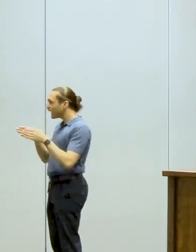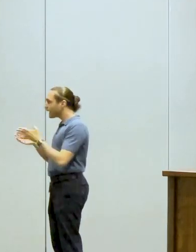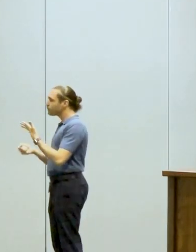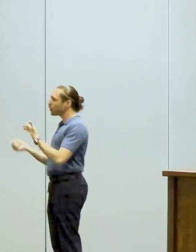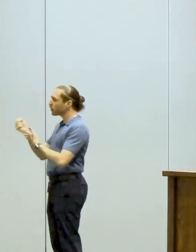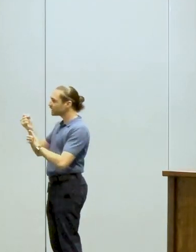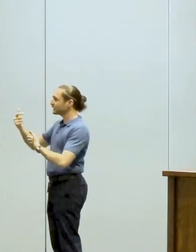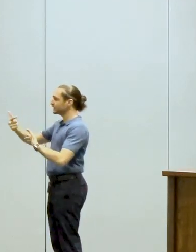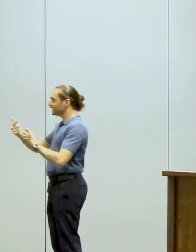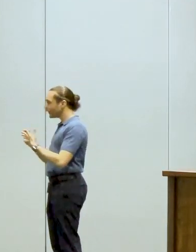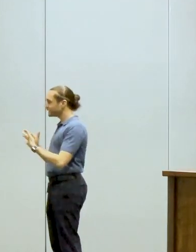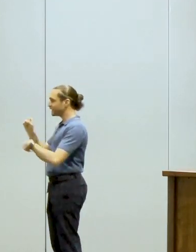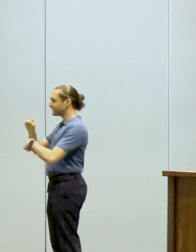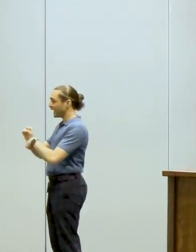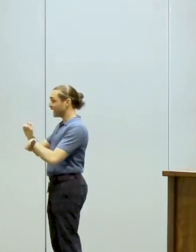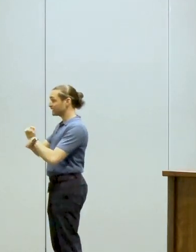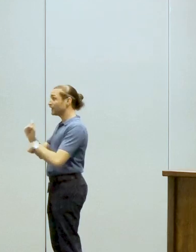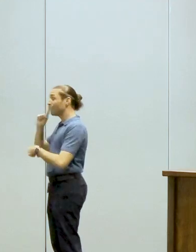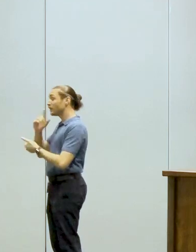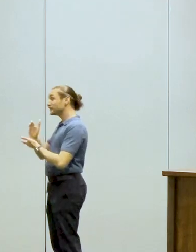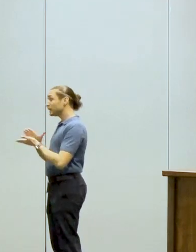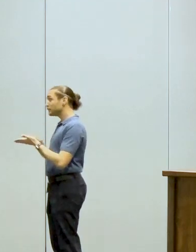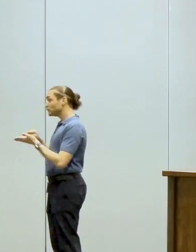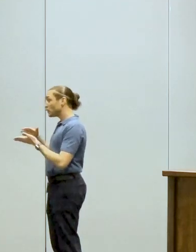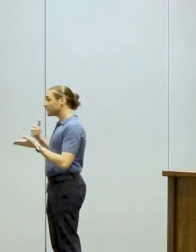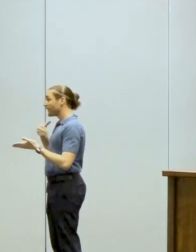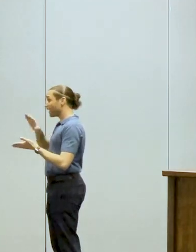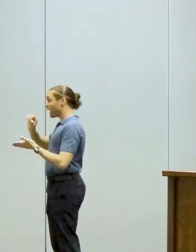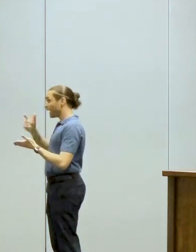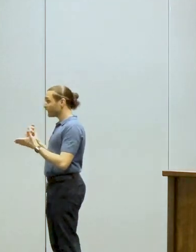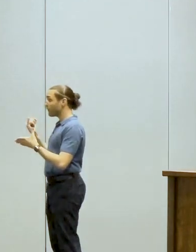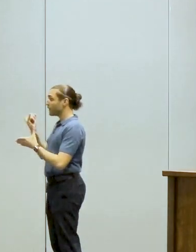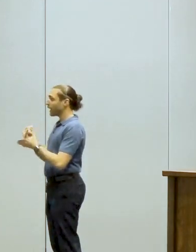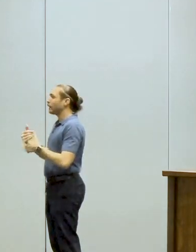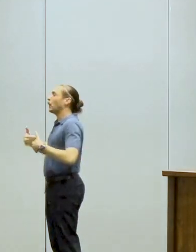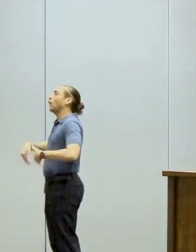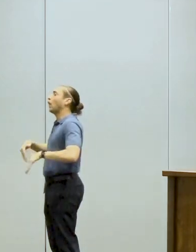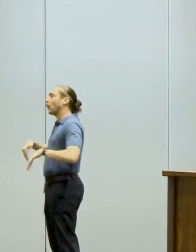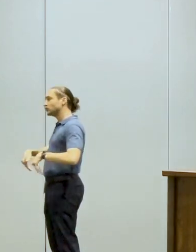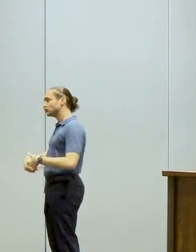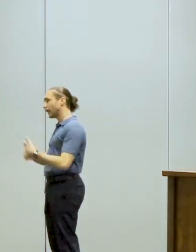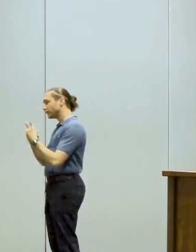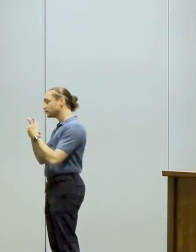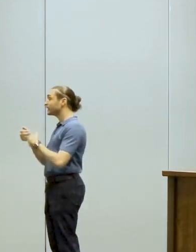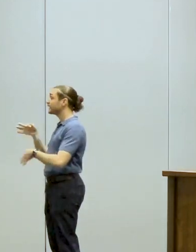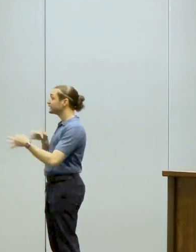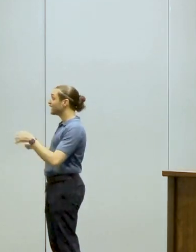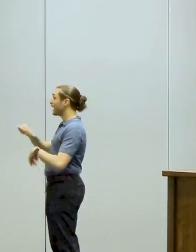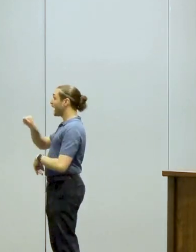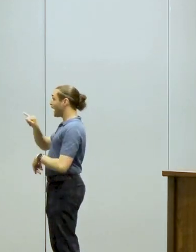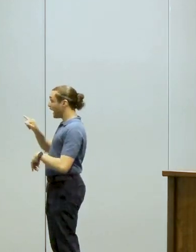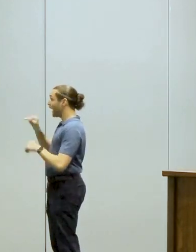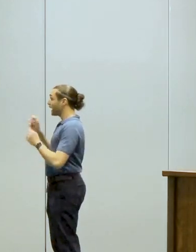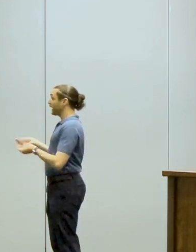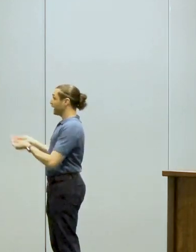major challenge for students with cognitive impairments. So AI prompts can serve as digital executive assistants, helping